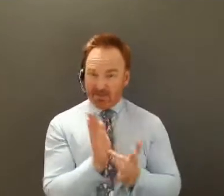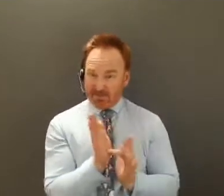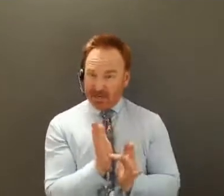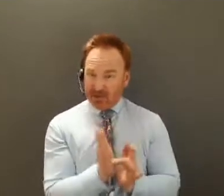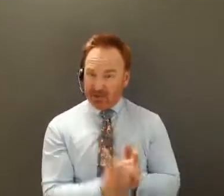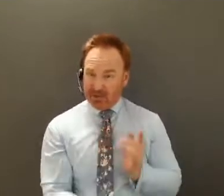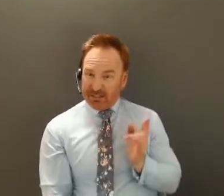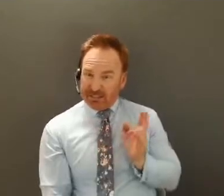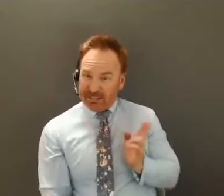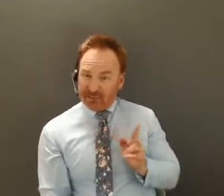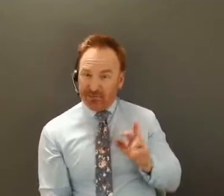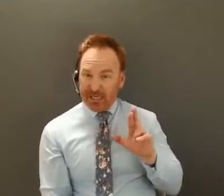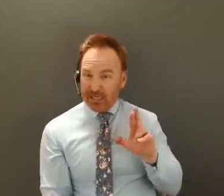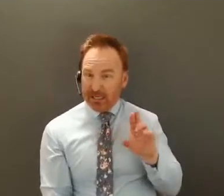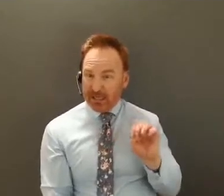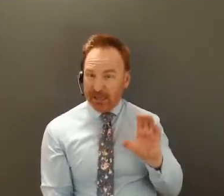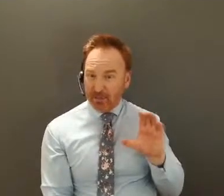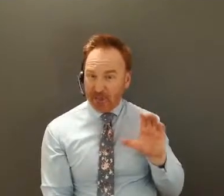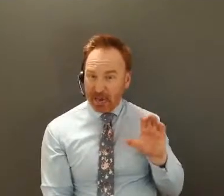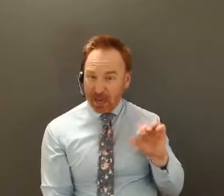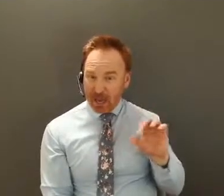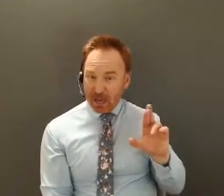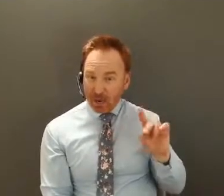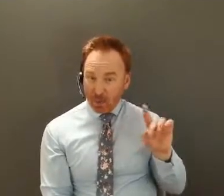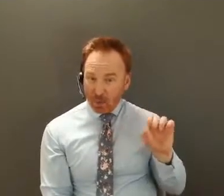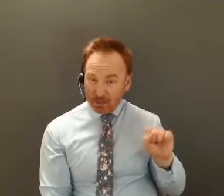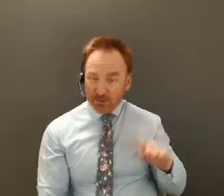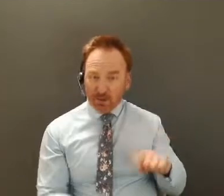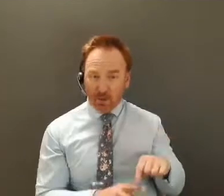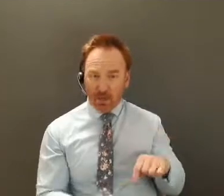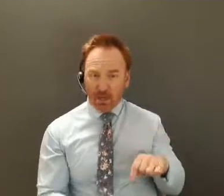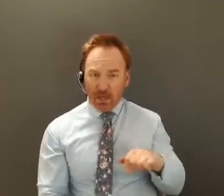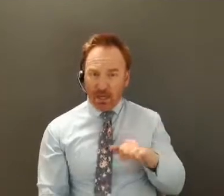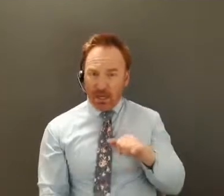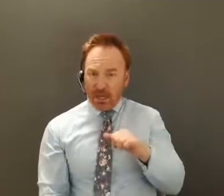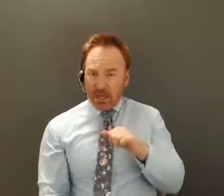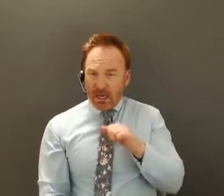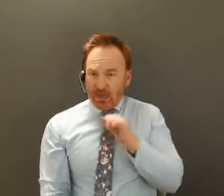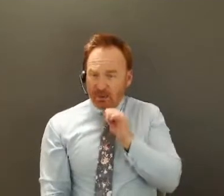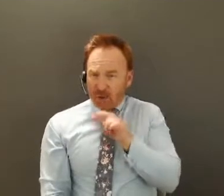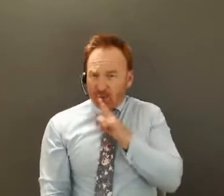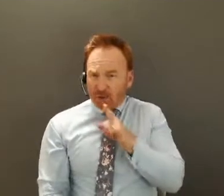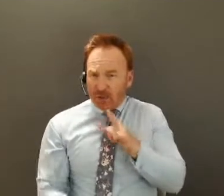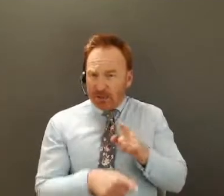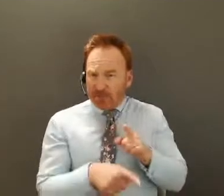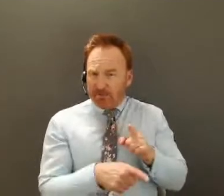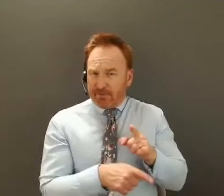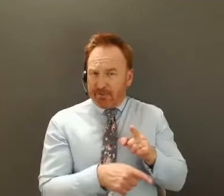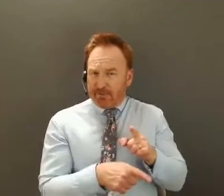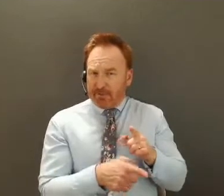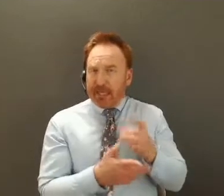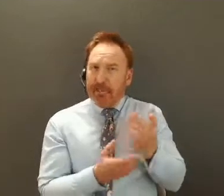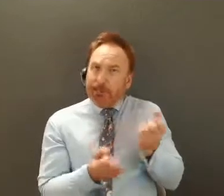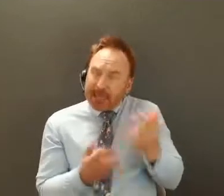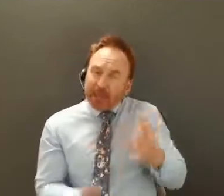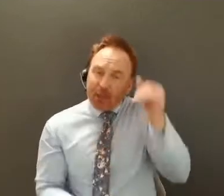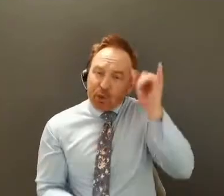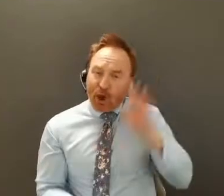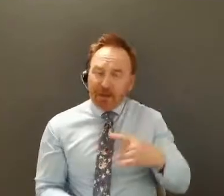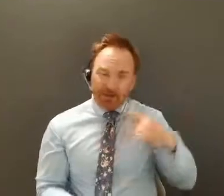Pat: Can your P. that an English? I shouldn't quote chief bill in French. That wasn't fair.